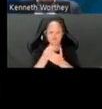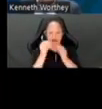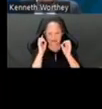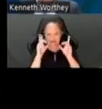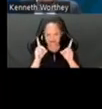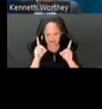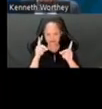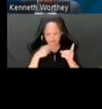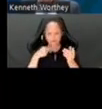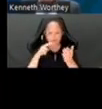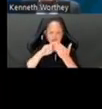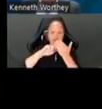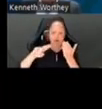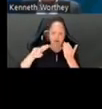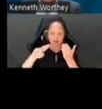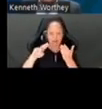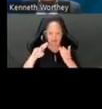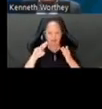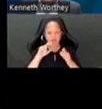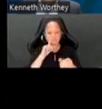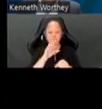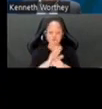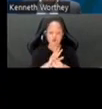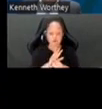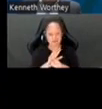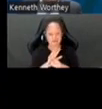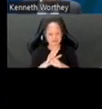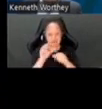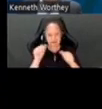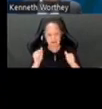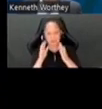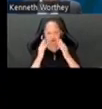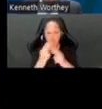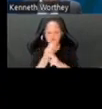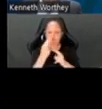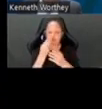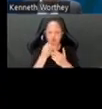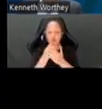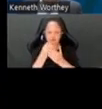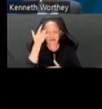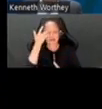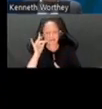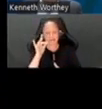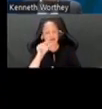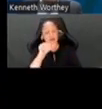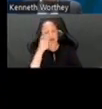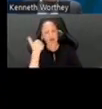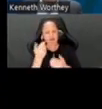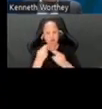promising approaches to ways in using Money Smart as well as our other consumer resources, which I'll talk about.